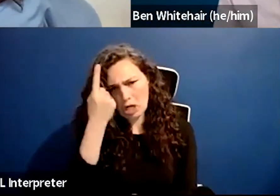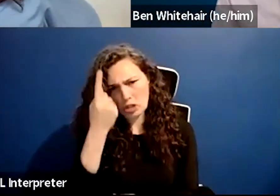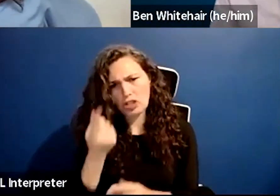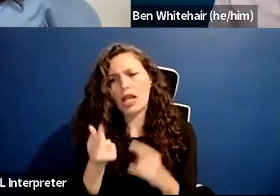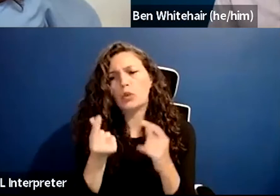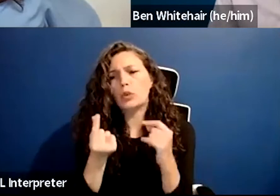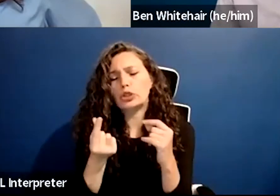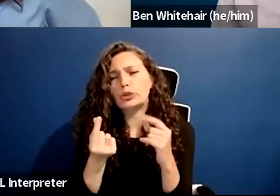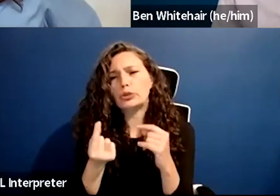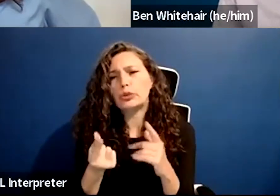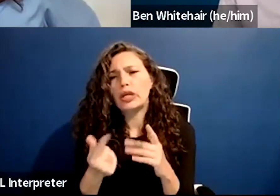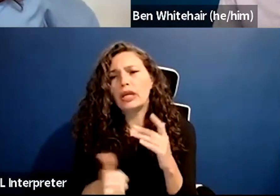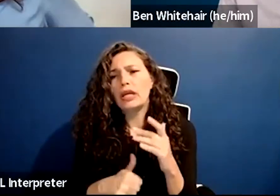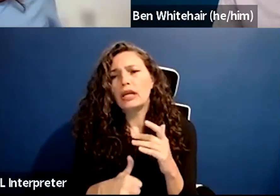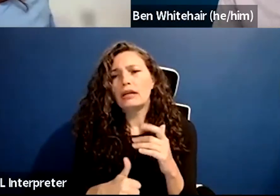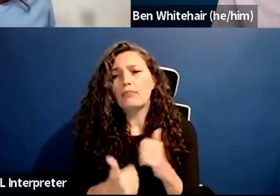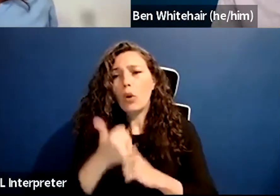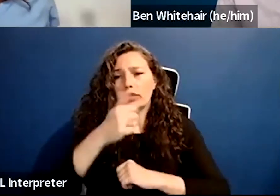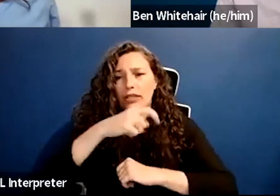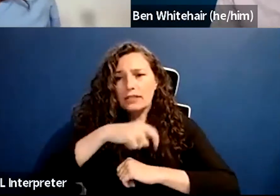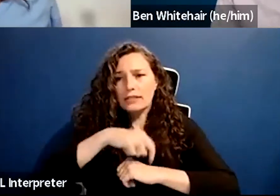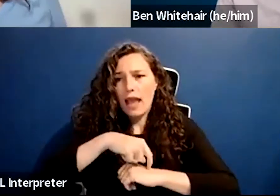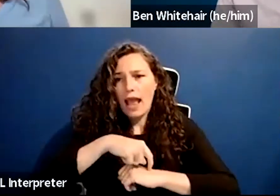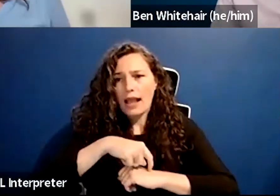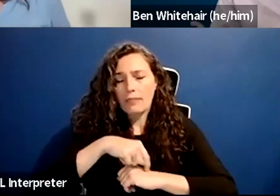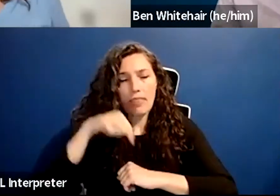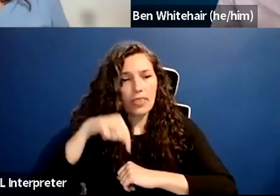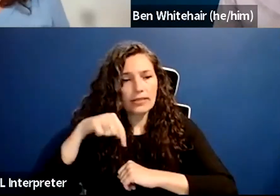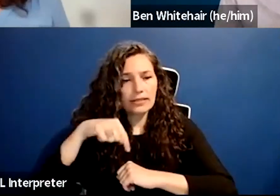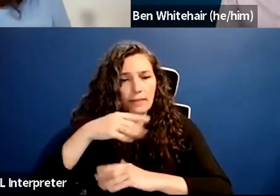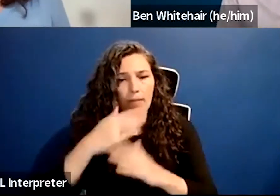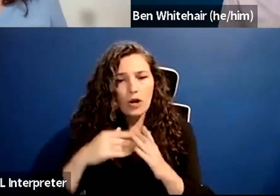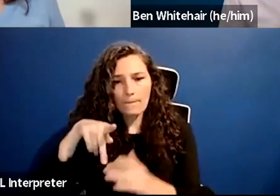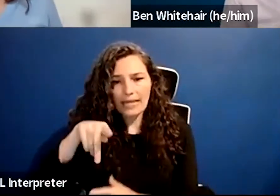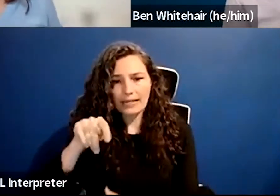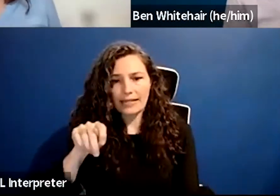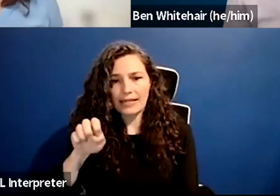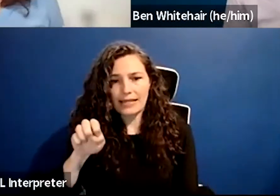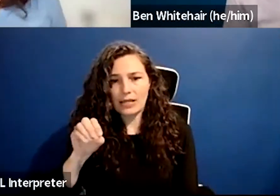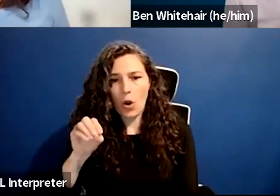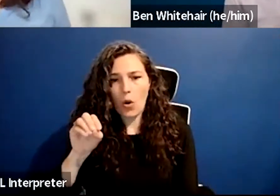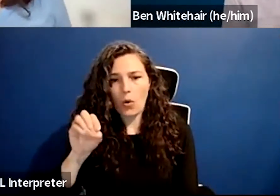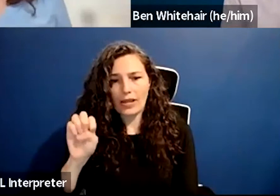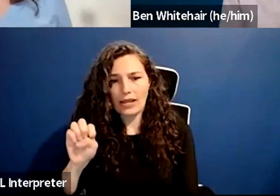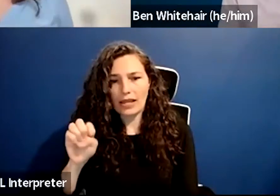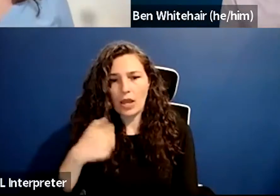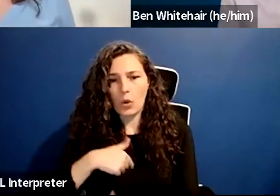Normally during this part of the the PTOE, we do a little Q and A, but I thought that today